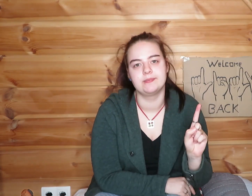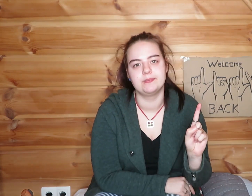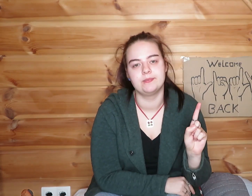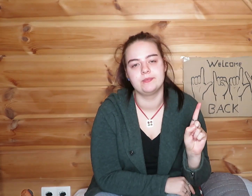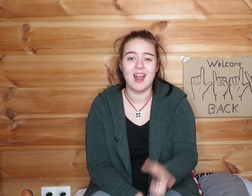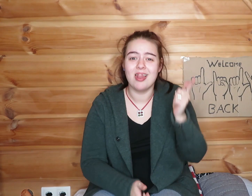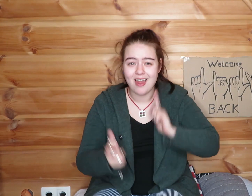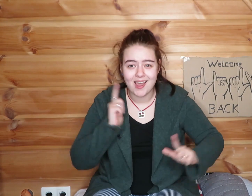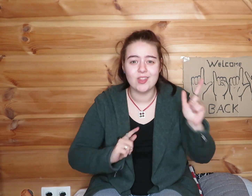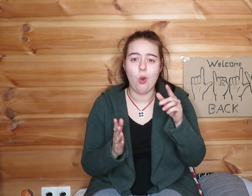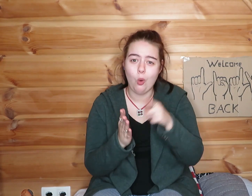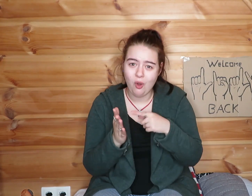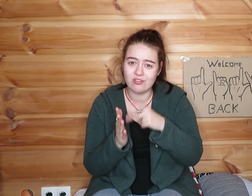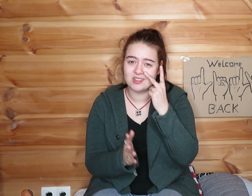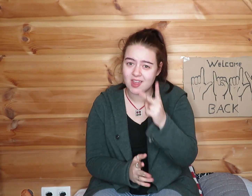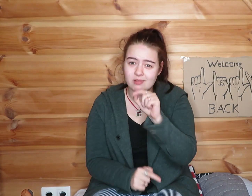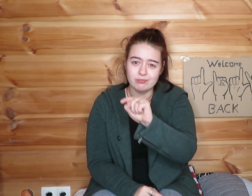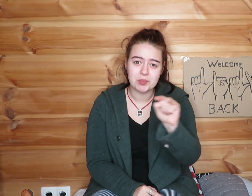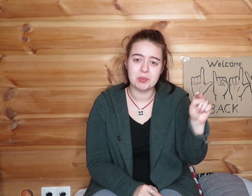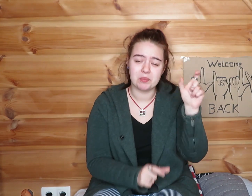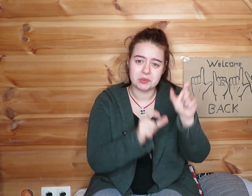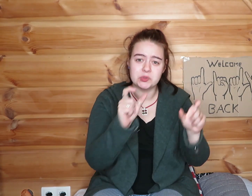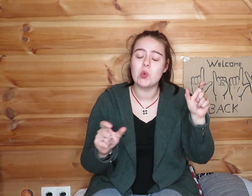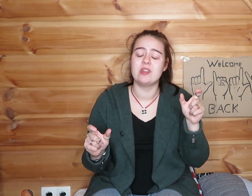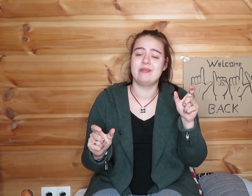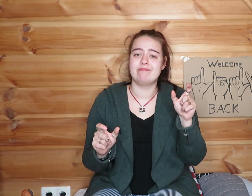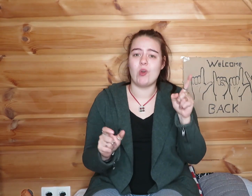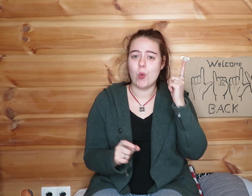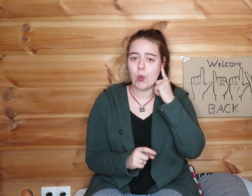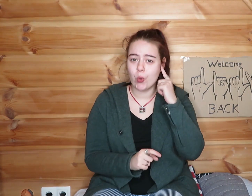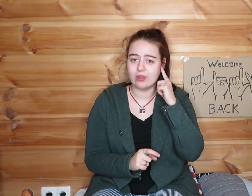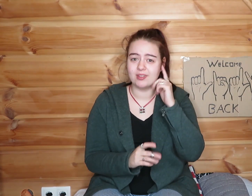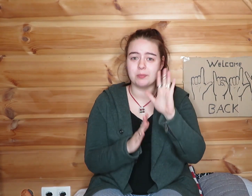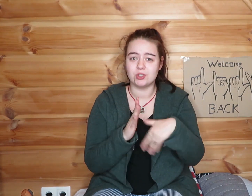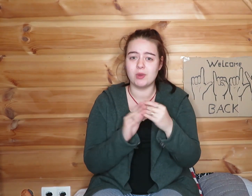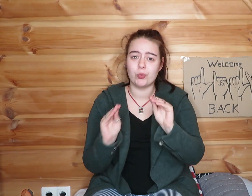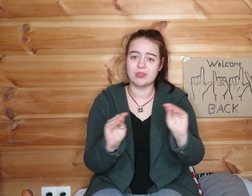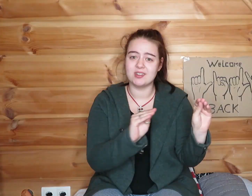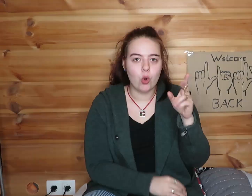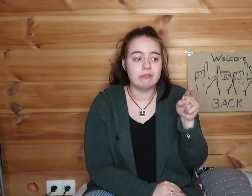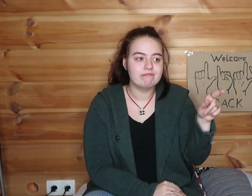Sadly there are a few hearing people, who teach sign language.